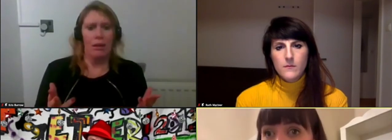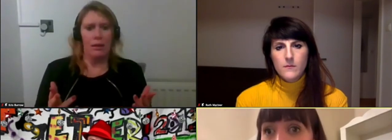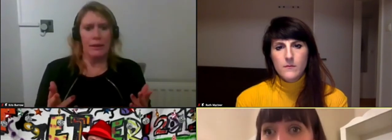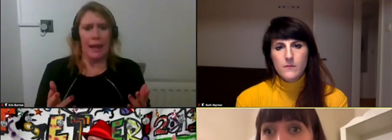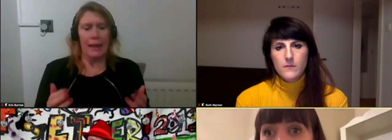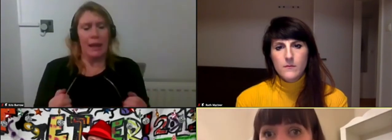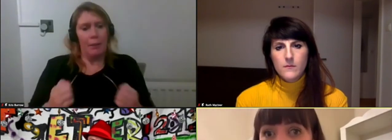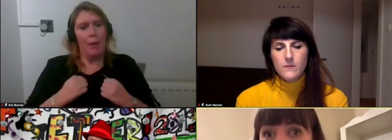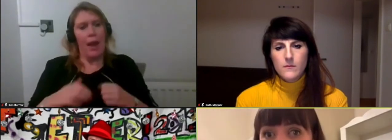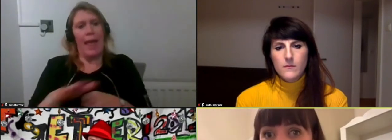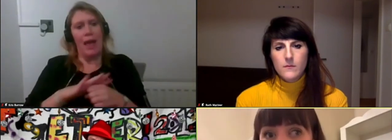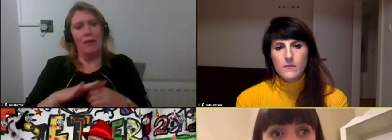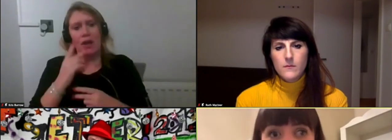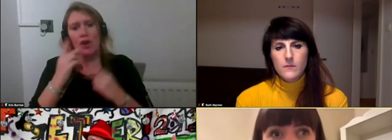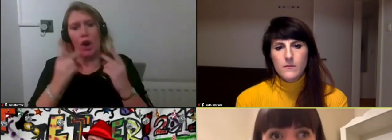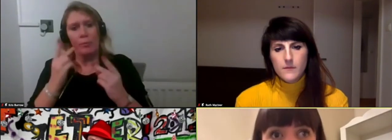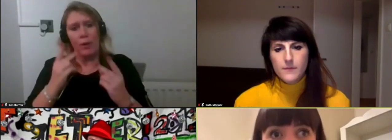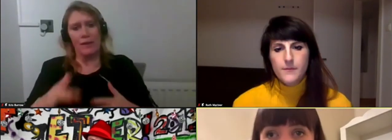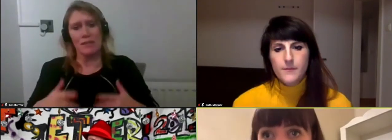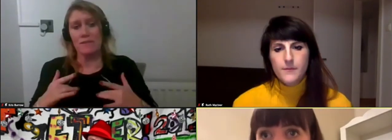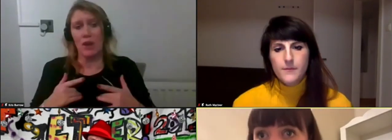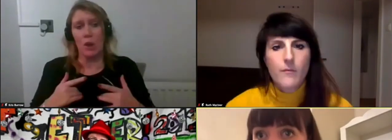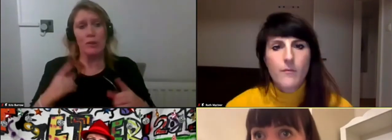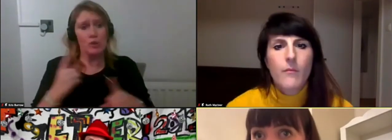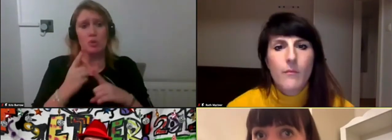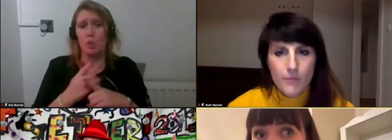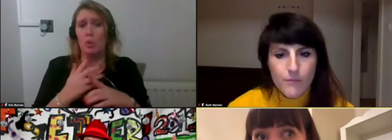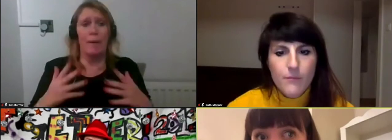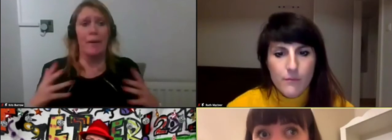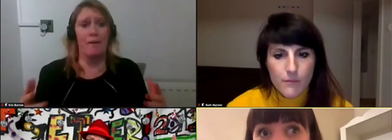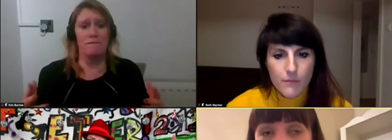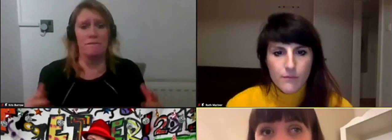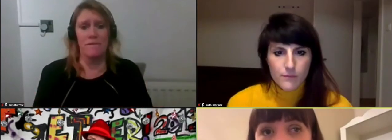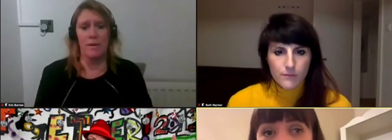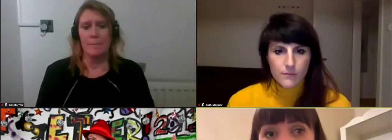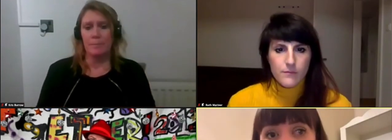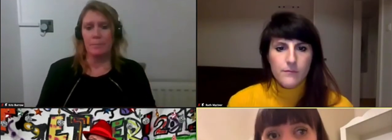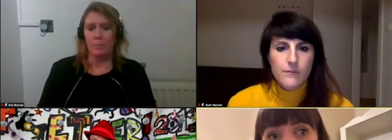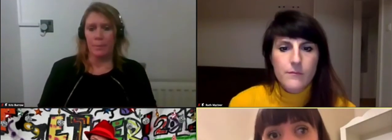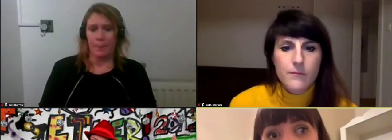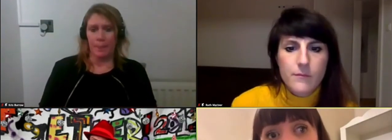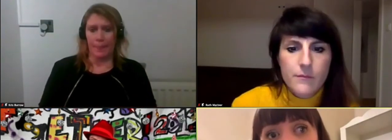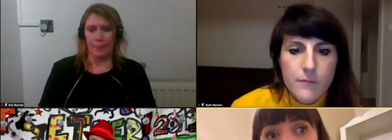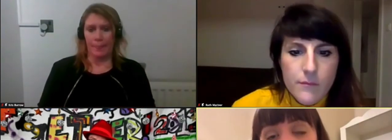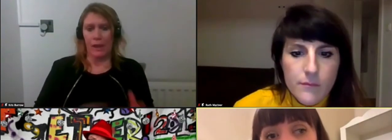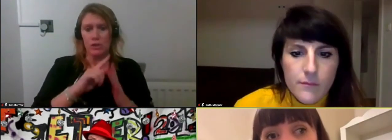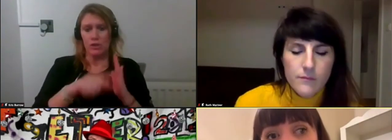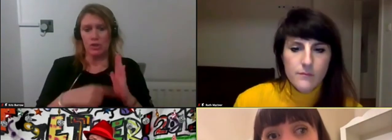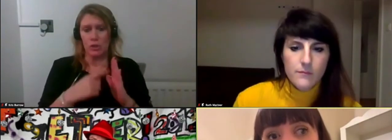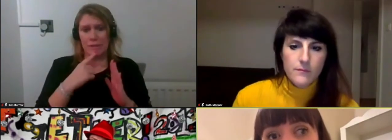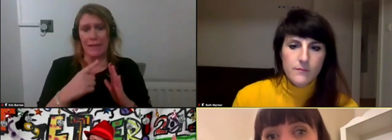think in opera, it's definitely not talked about enough, so that's kind of our--- I thought the world it created was